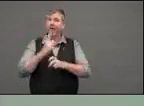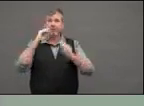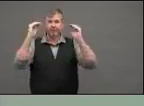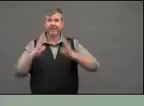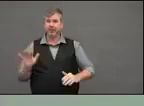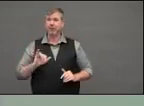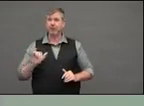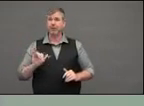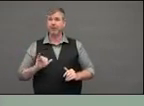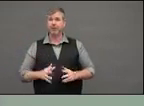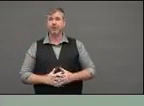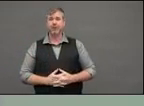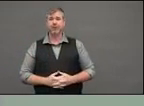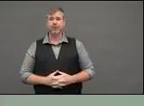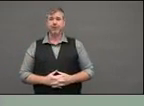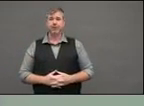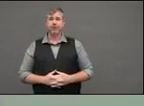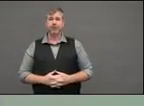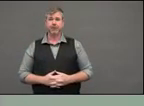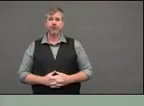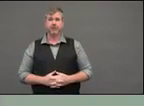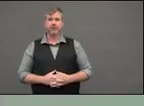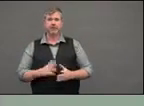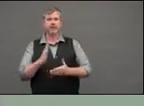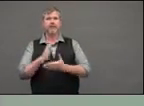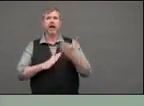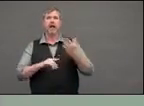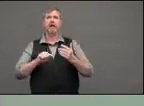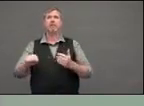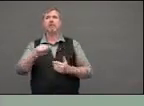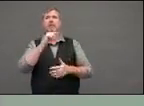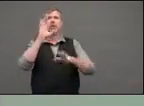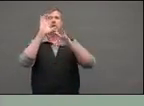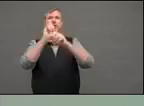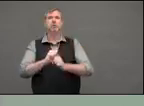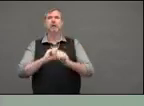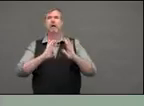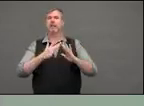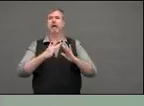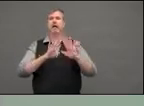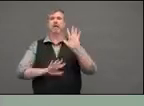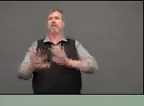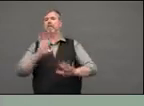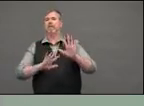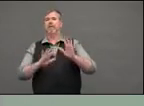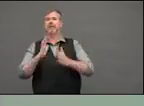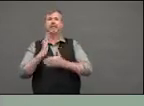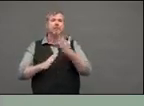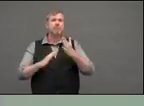um some of them are not used to some of them teach the old-fashioned way so they have to learn you know